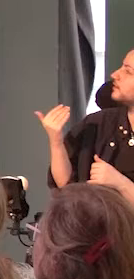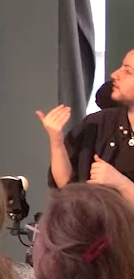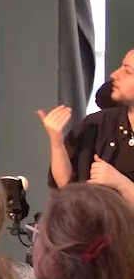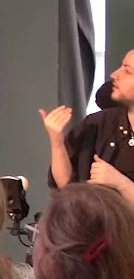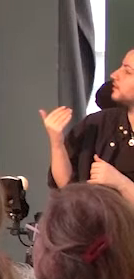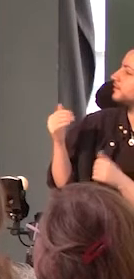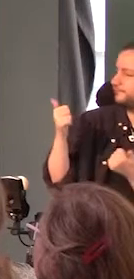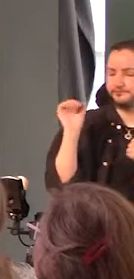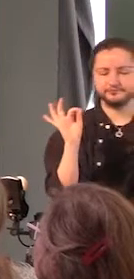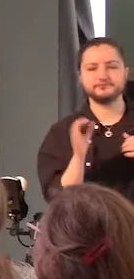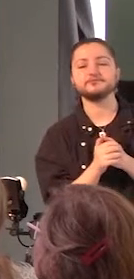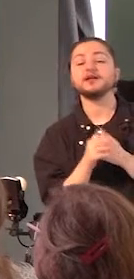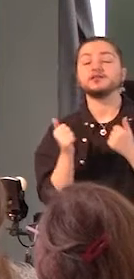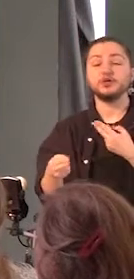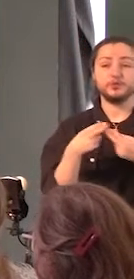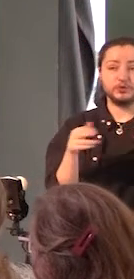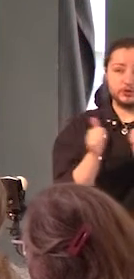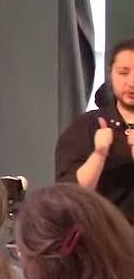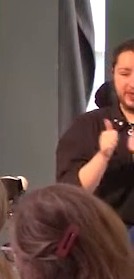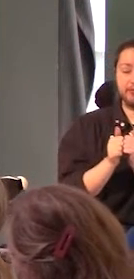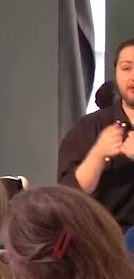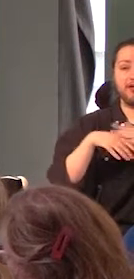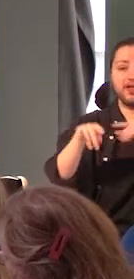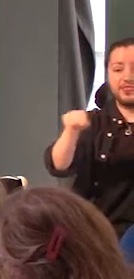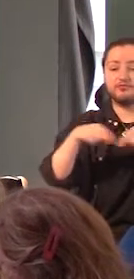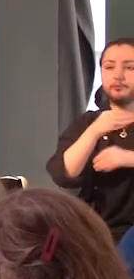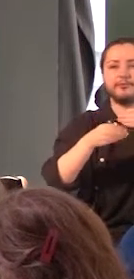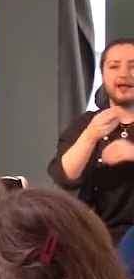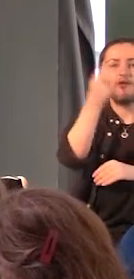Sorry, so newspapers in our rooms turn to art lessons